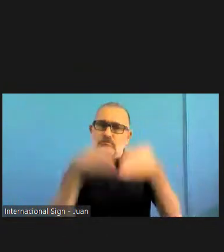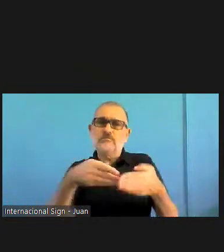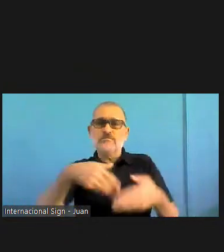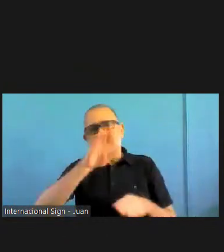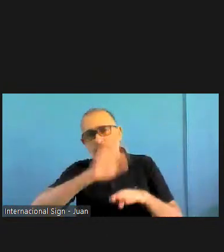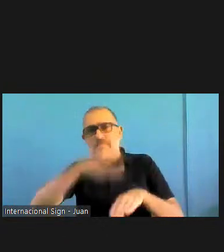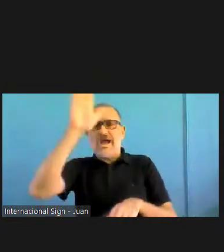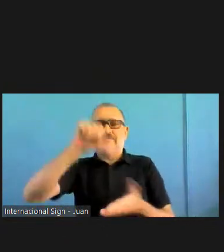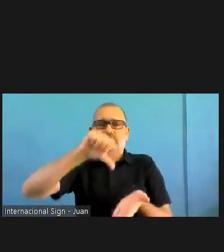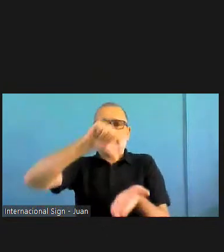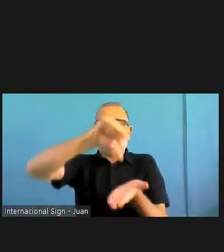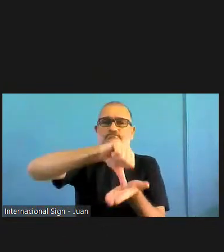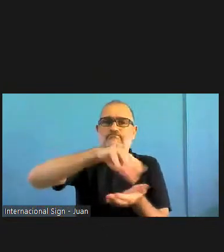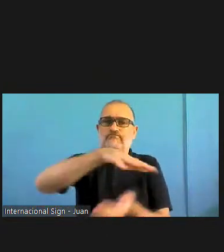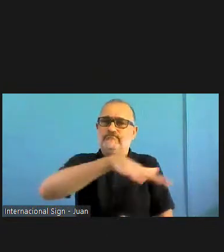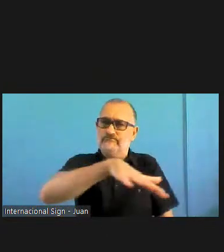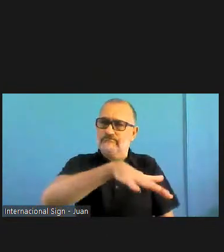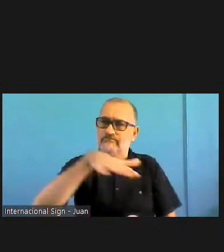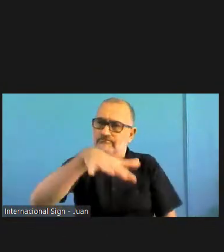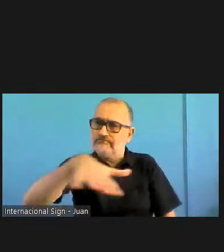And we had a significant number of primary health